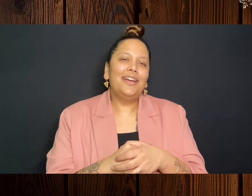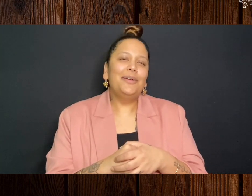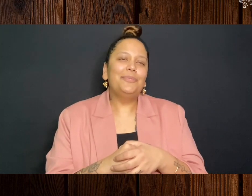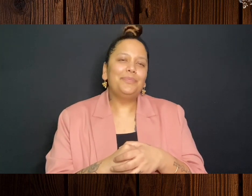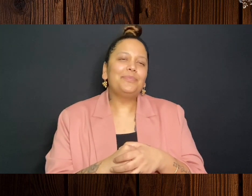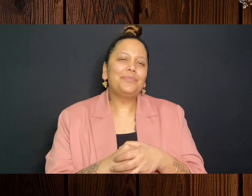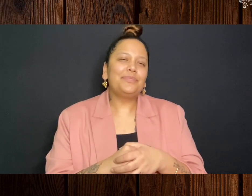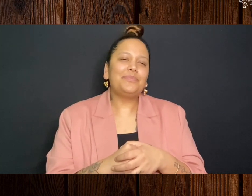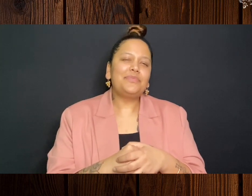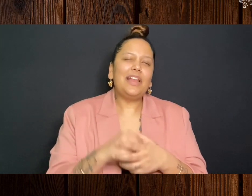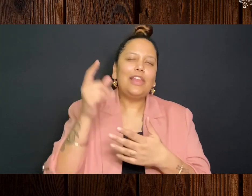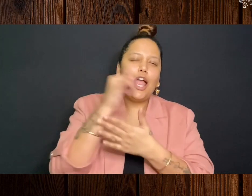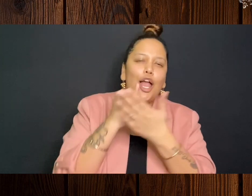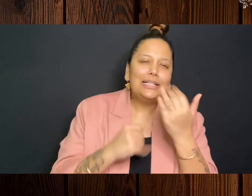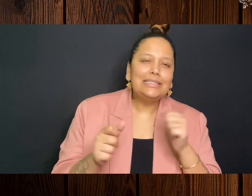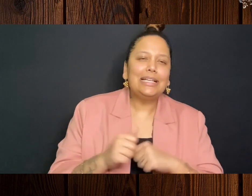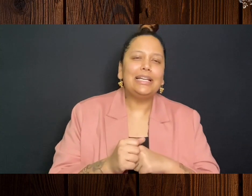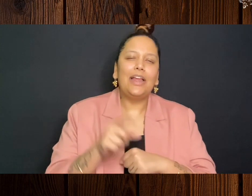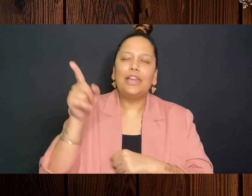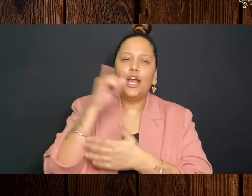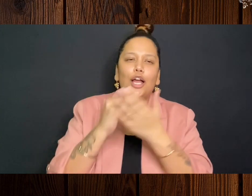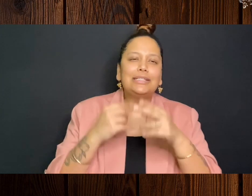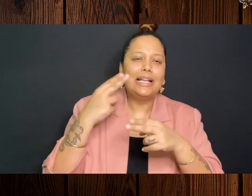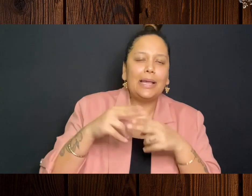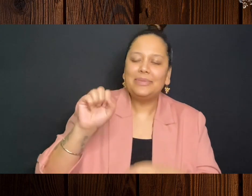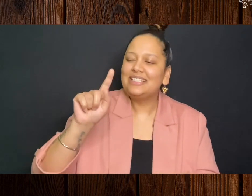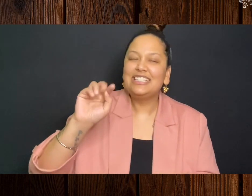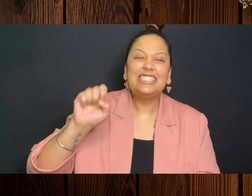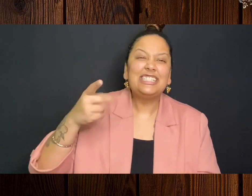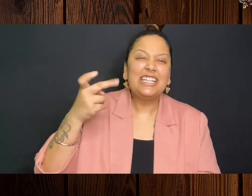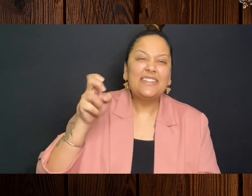this artist, there’s this artist named Stephen Sanchez, right, made a